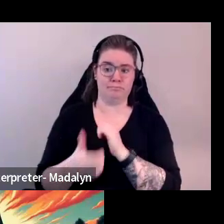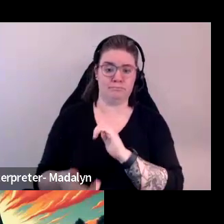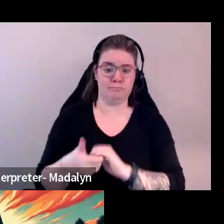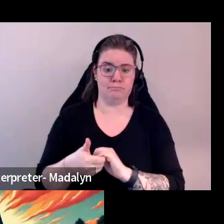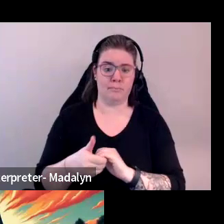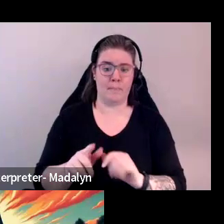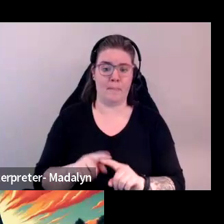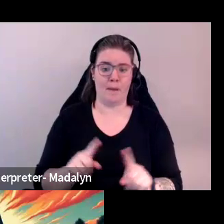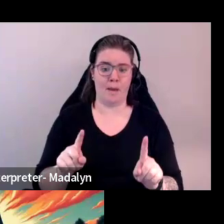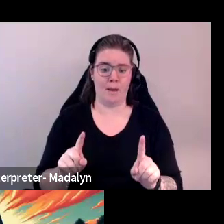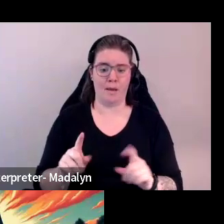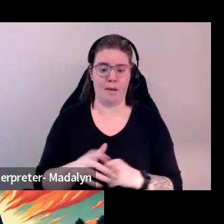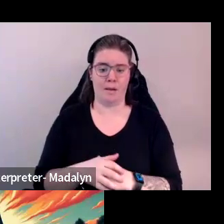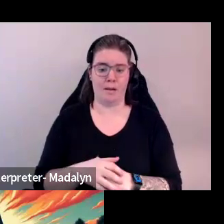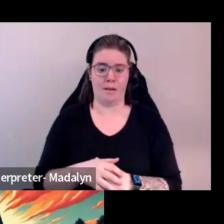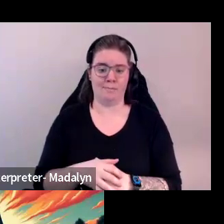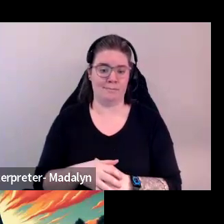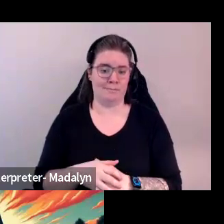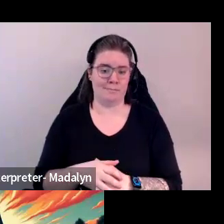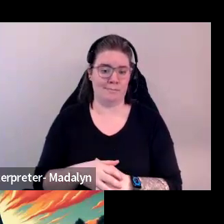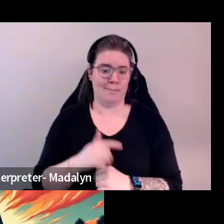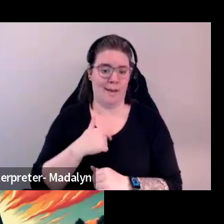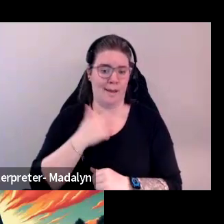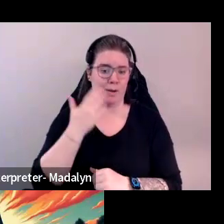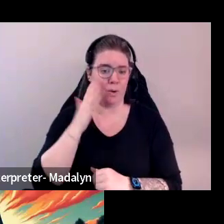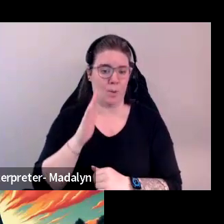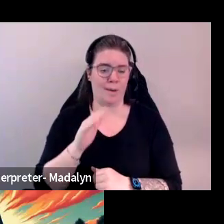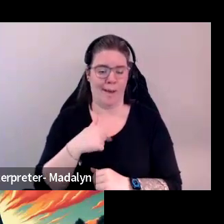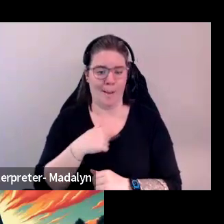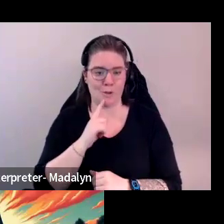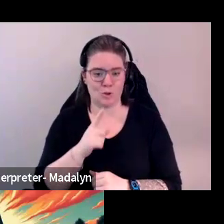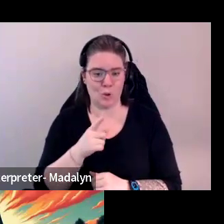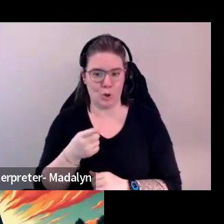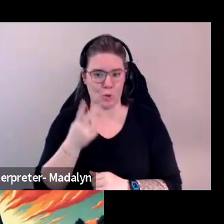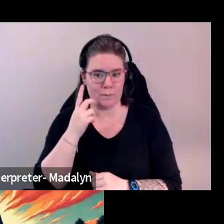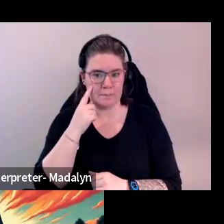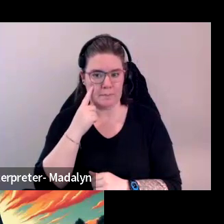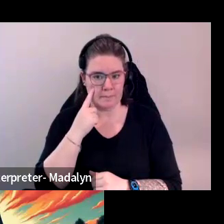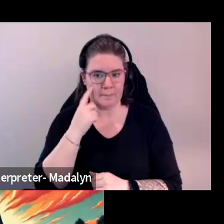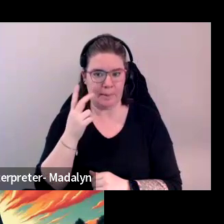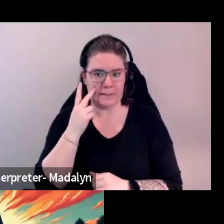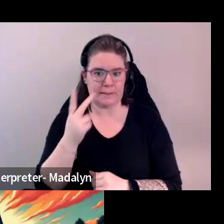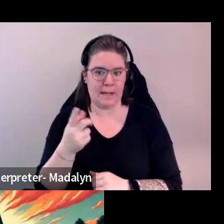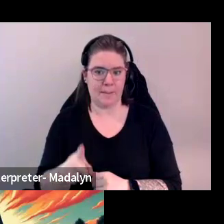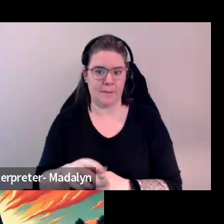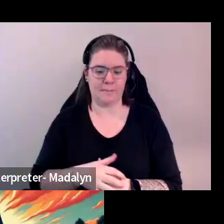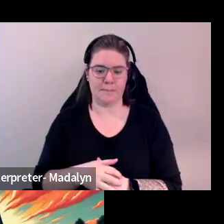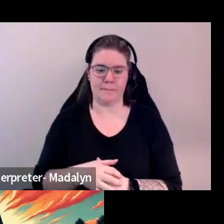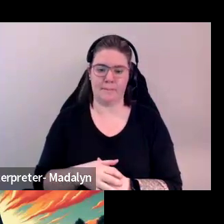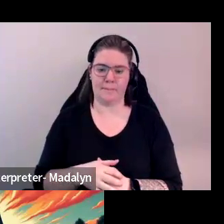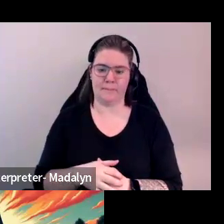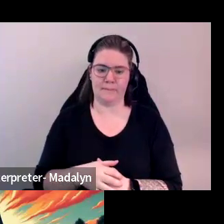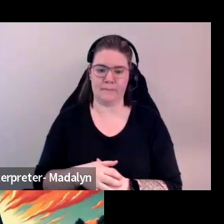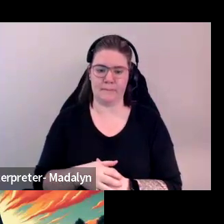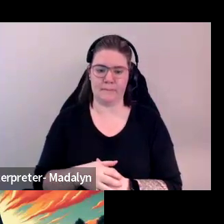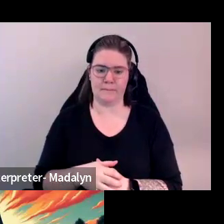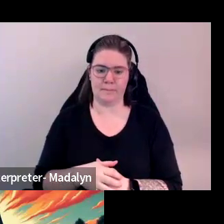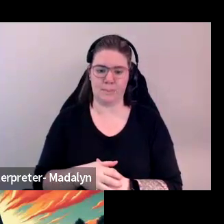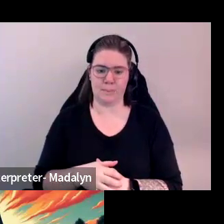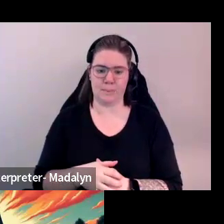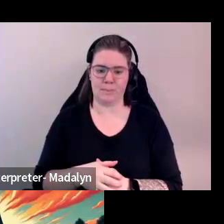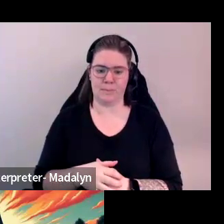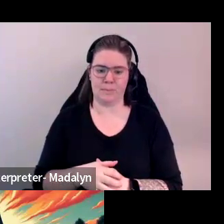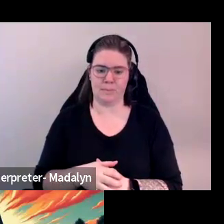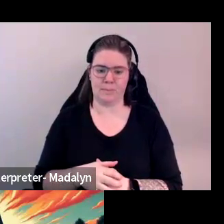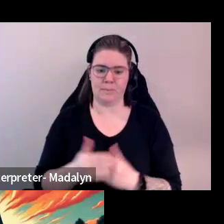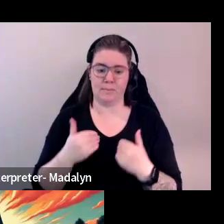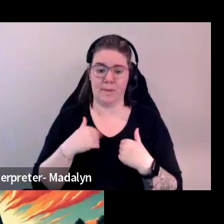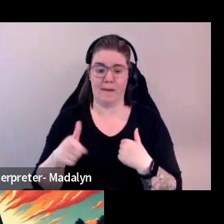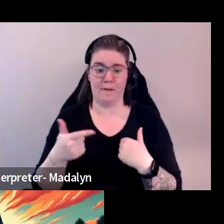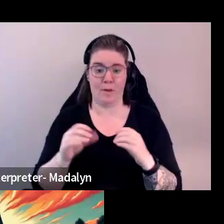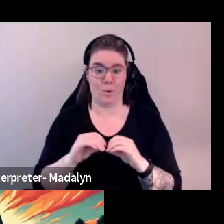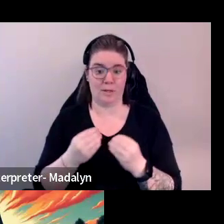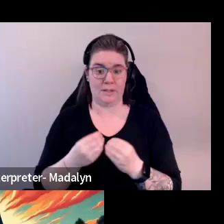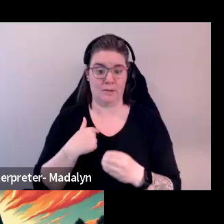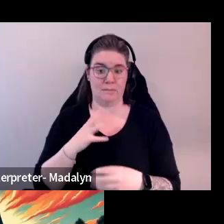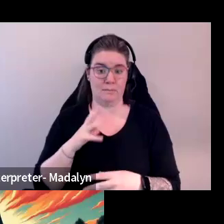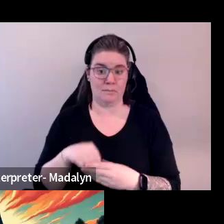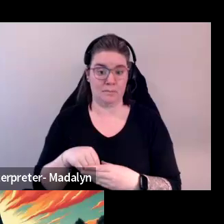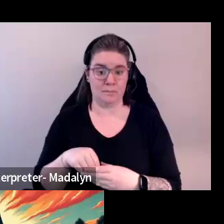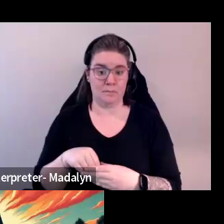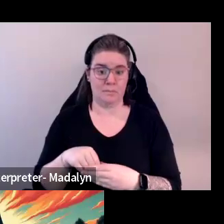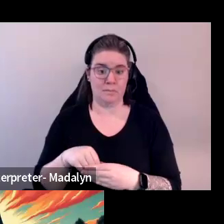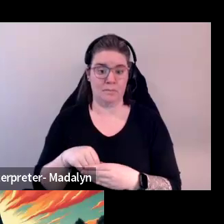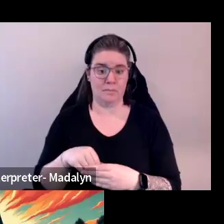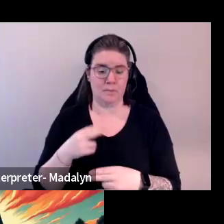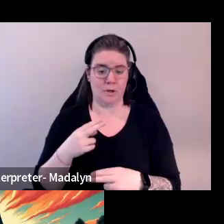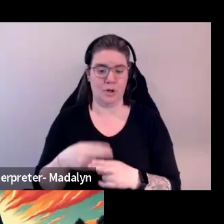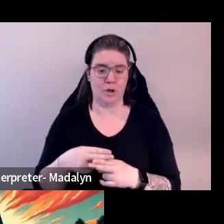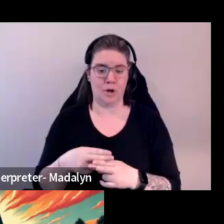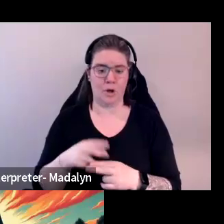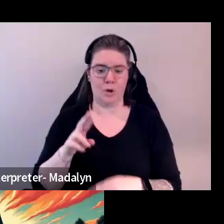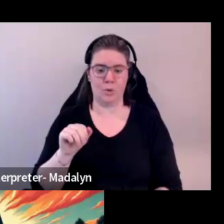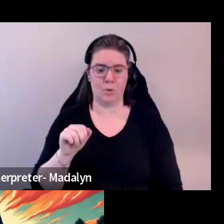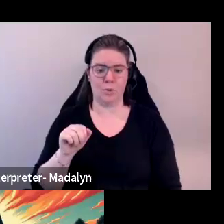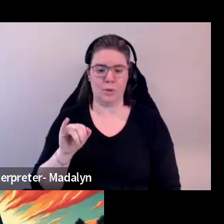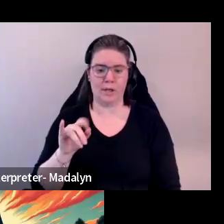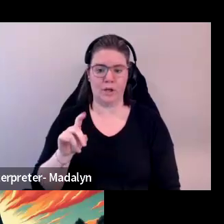Tom Olin: You know I'm I don't know if you got well, I'm I'm sure you have seen seen it done. I'm I have another organization. I'm in called Liberators for justice, and we just did an Il statement. You know.